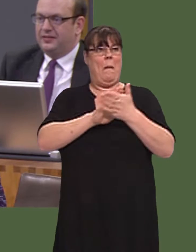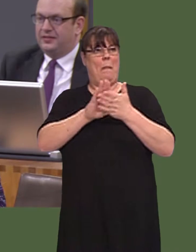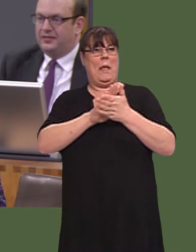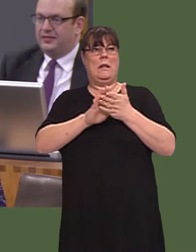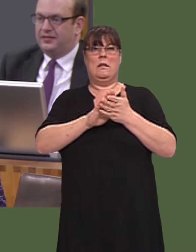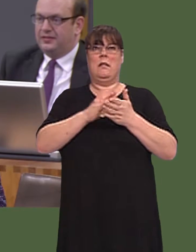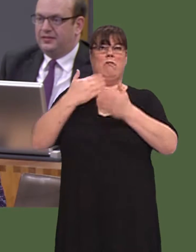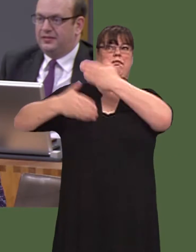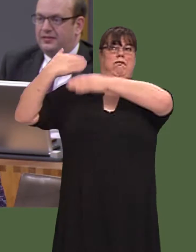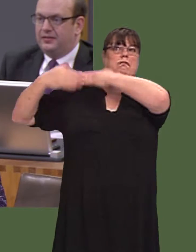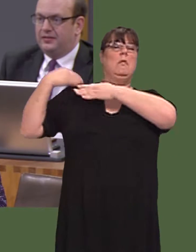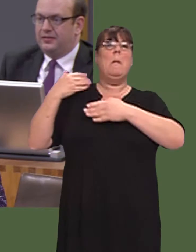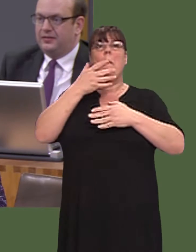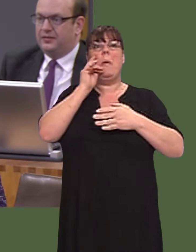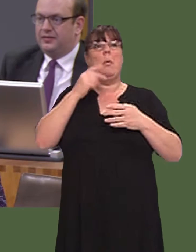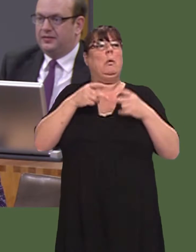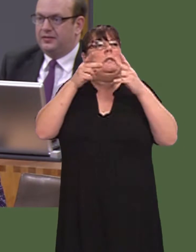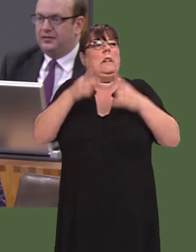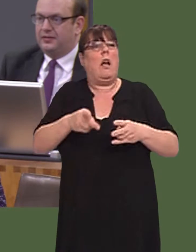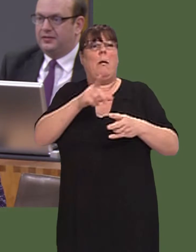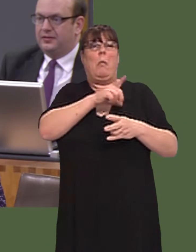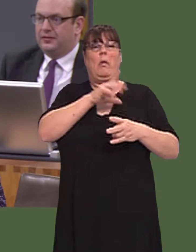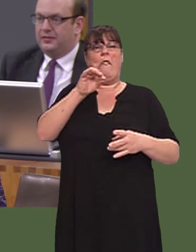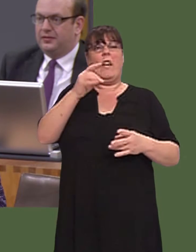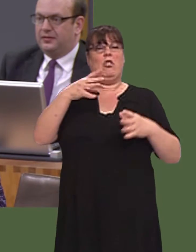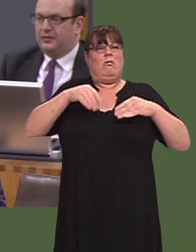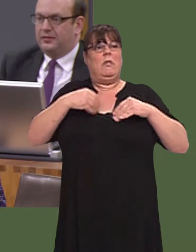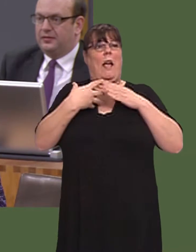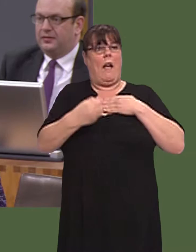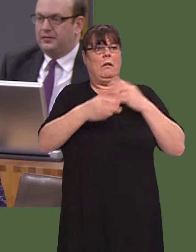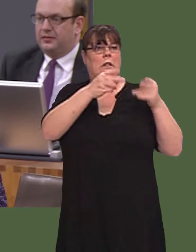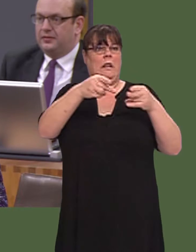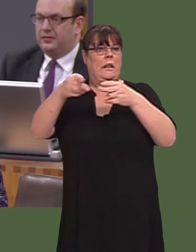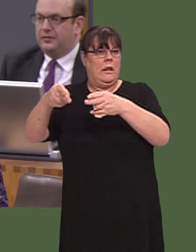discovery of penicillin, where people were dying from the simplest of diseases.